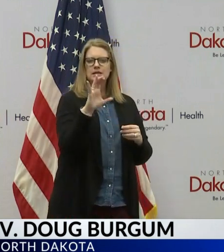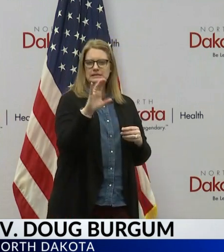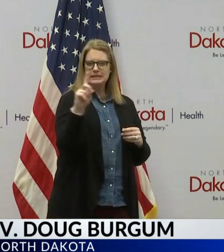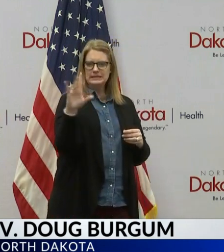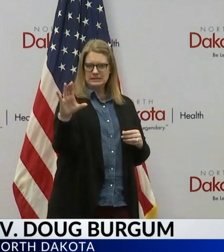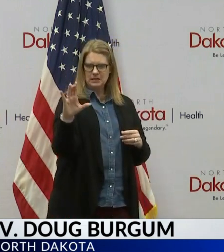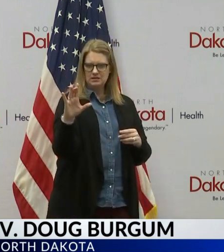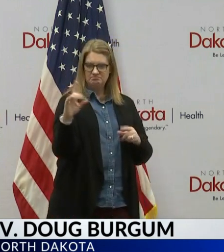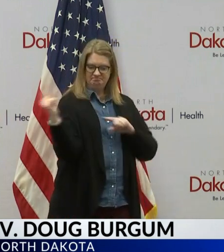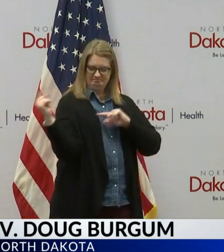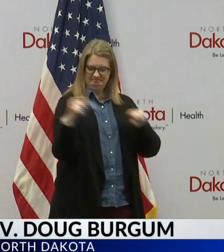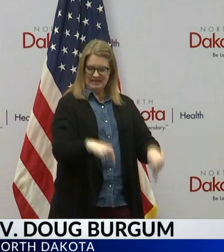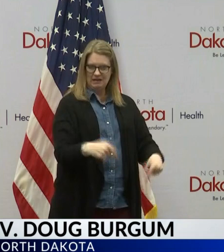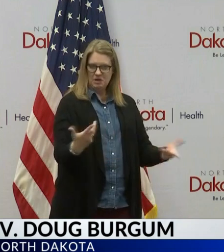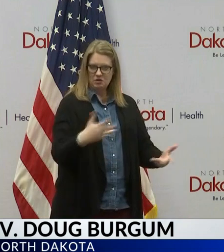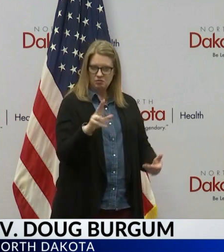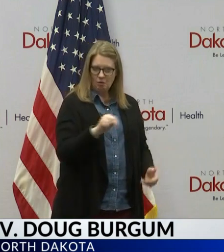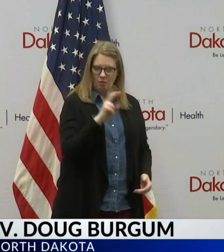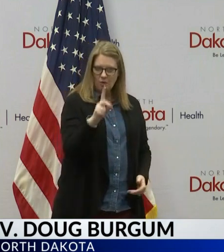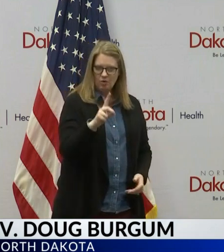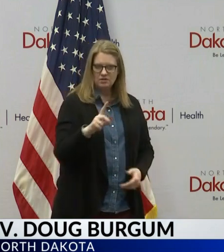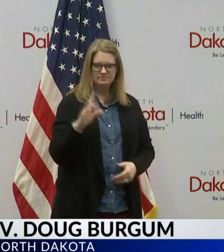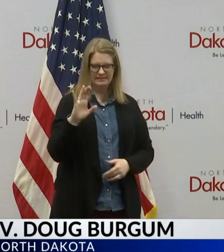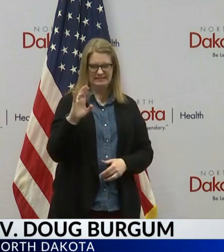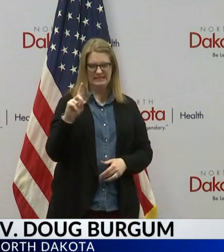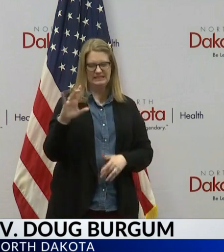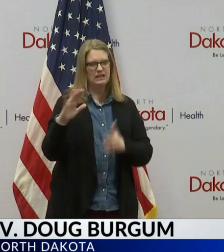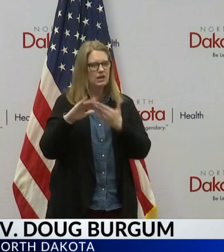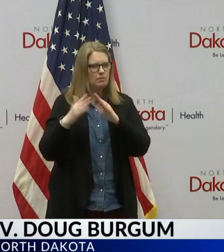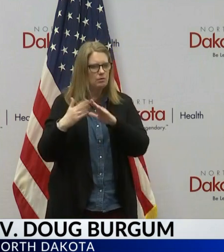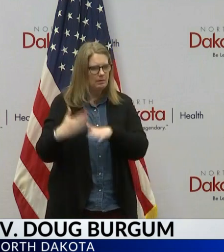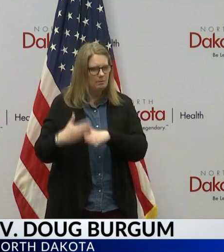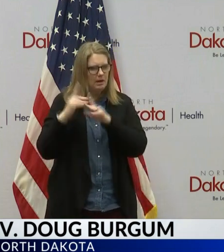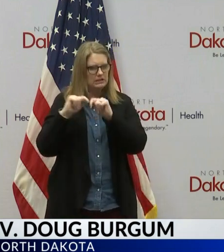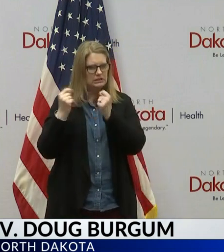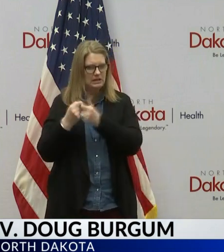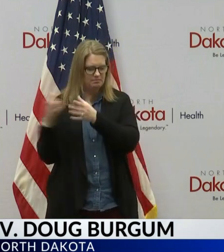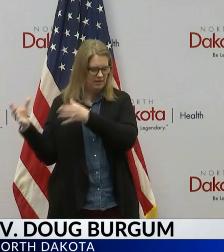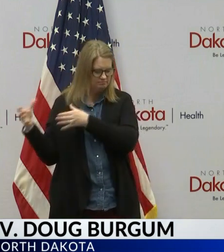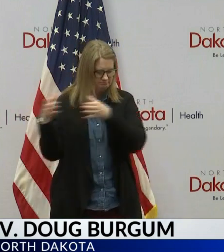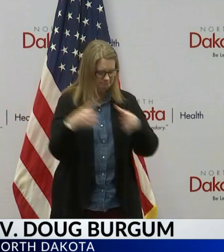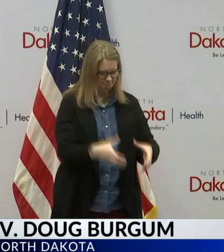NEED -- NEXT TOPIC IS RELATED TO CDC.